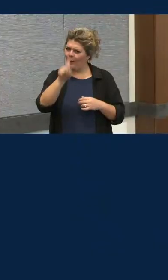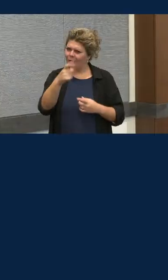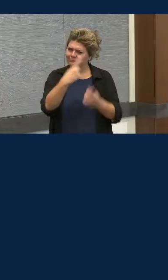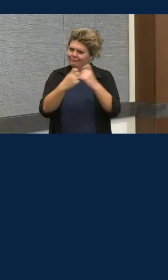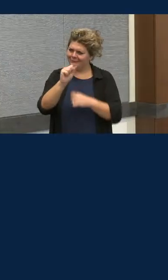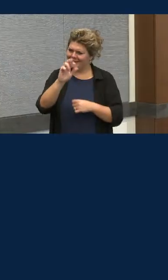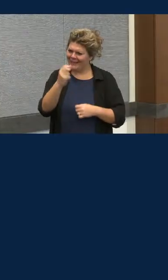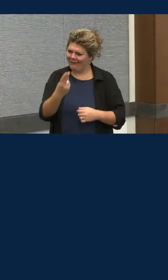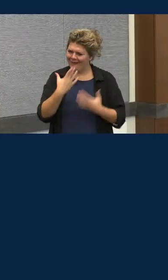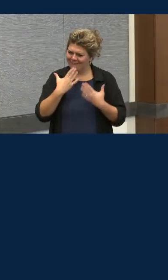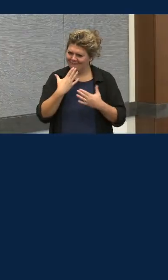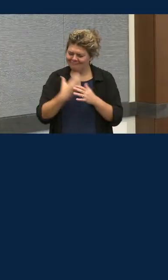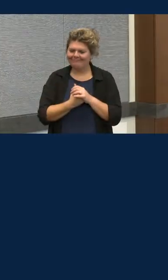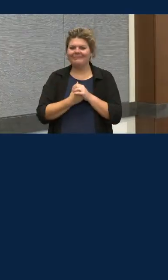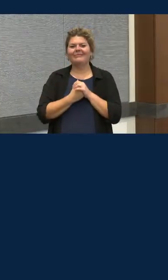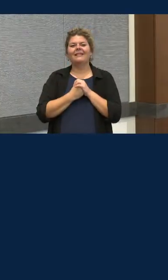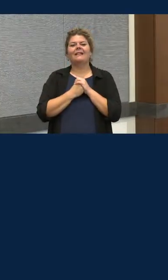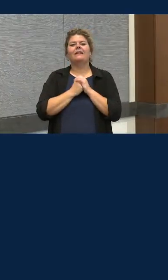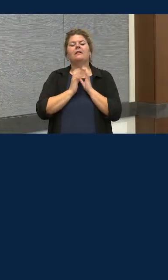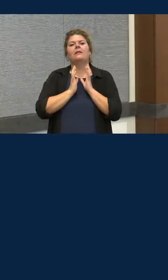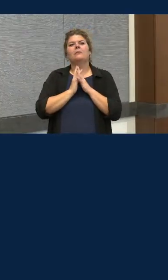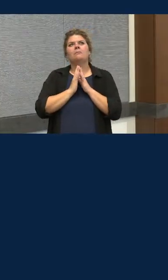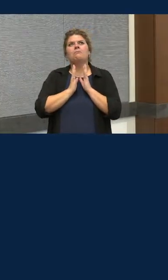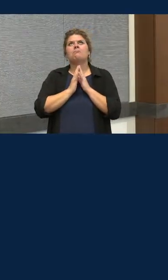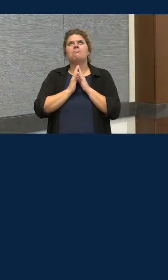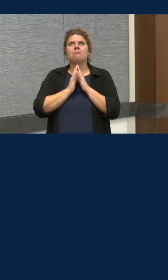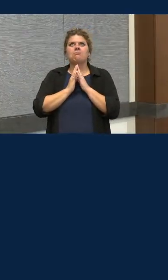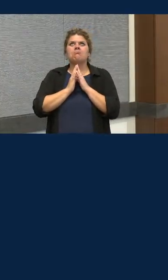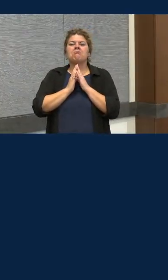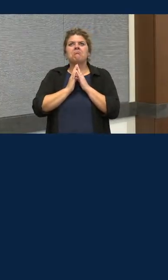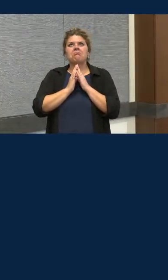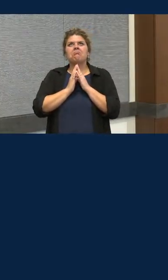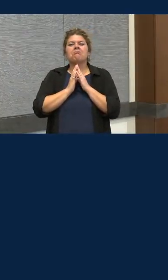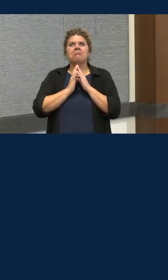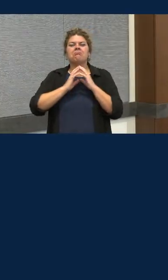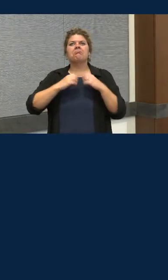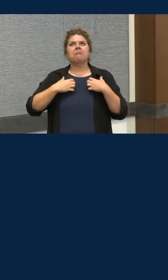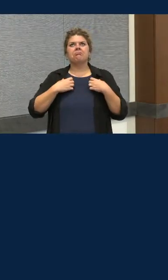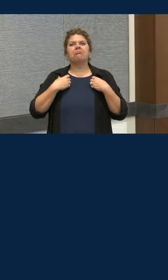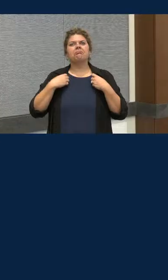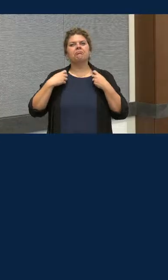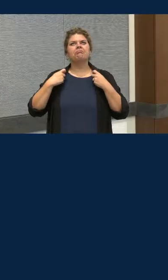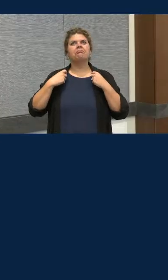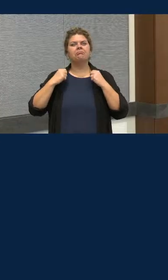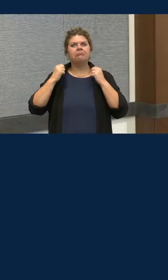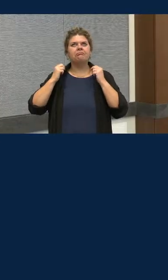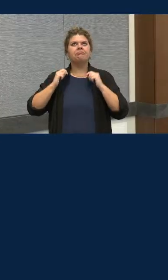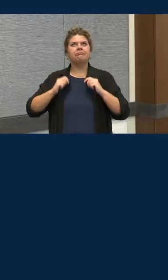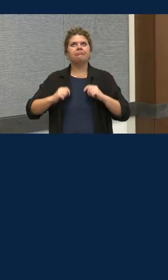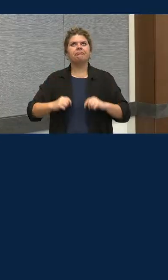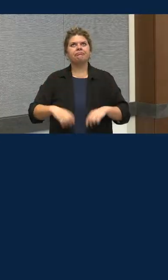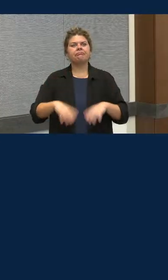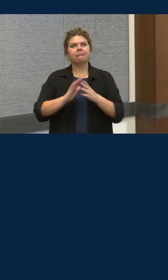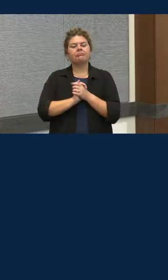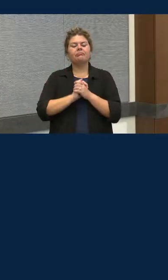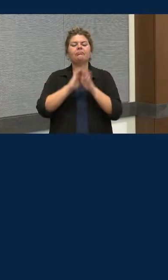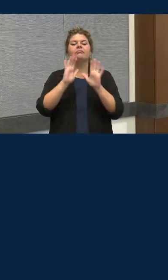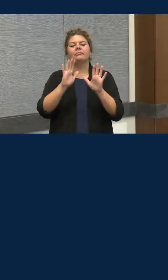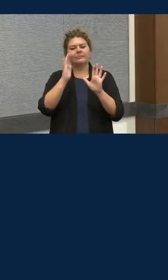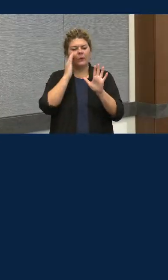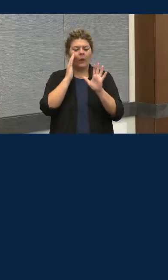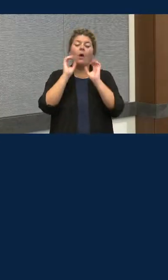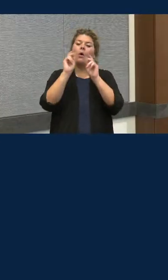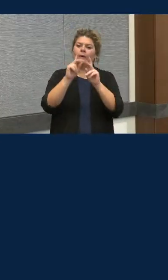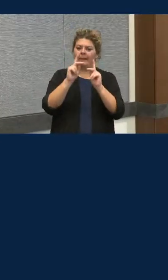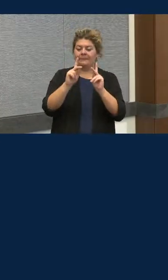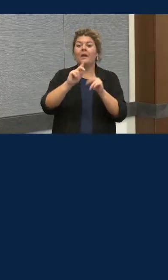questions, Sarah. You know, I